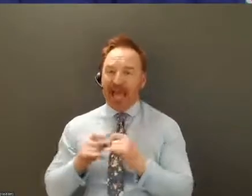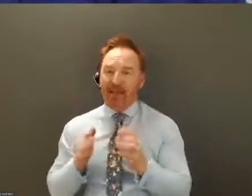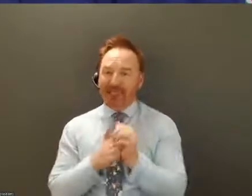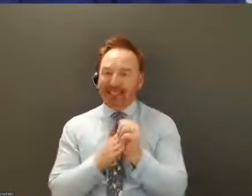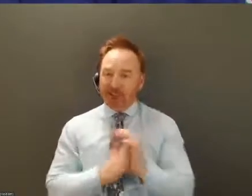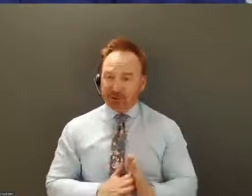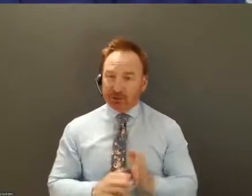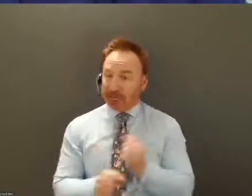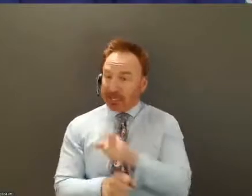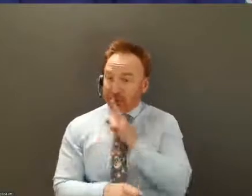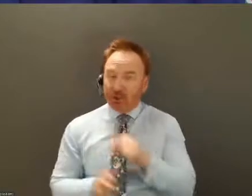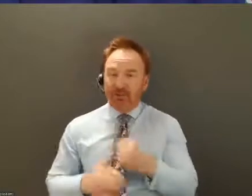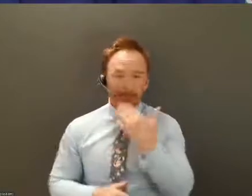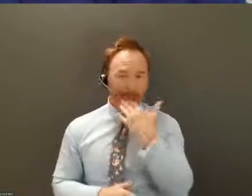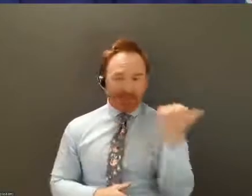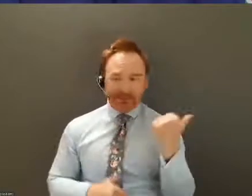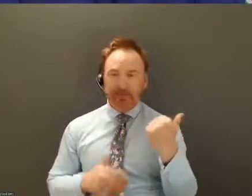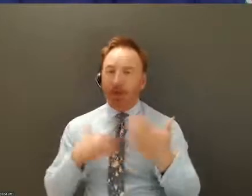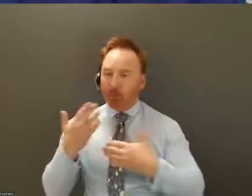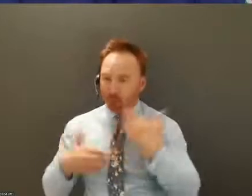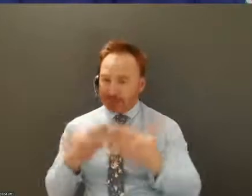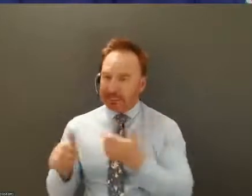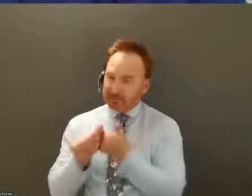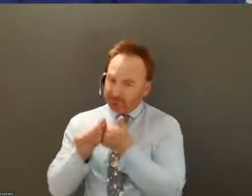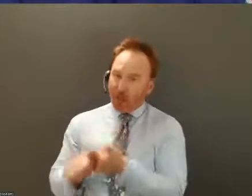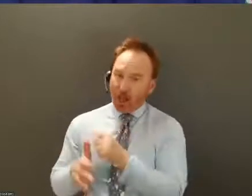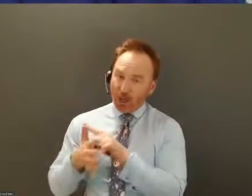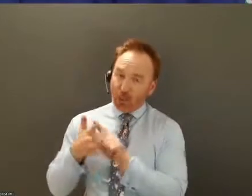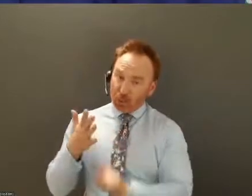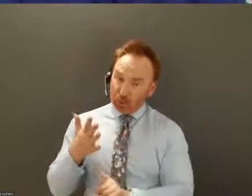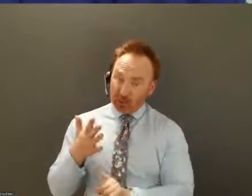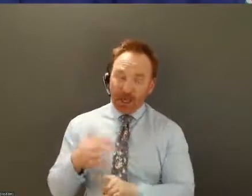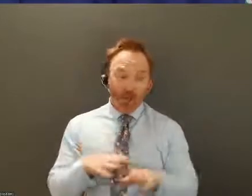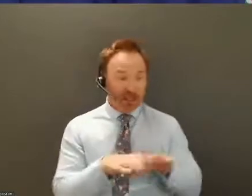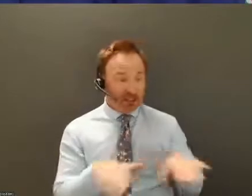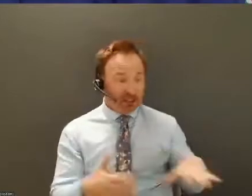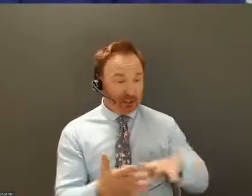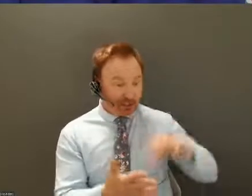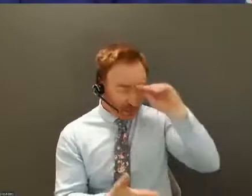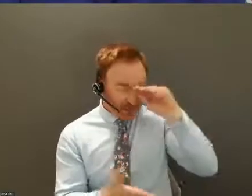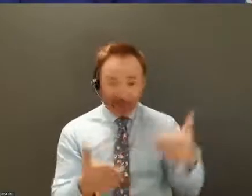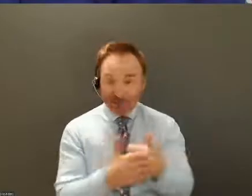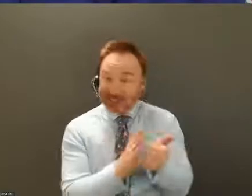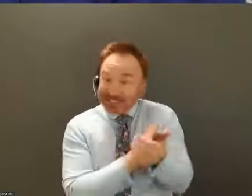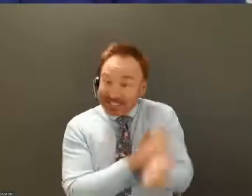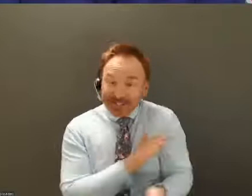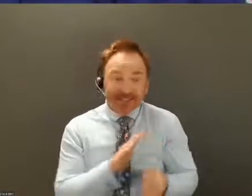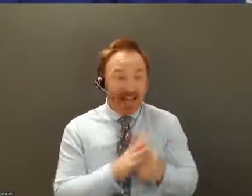doses, we will also offer first doses. At this time we are not planning